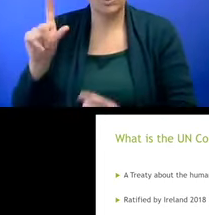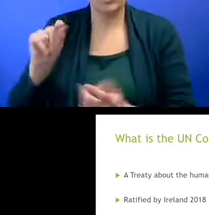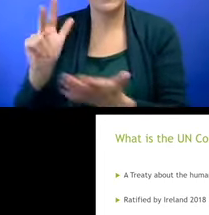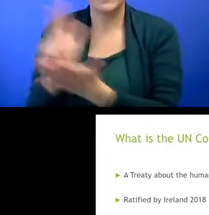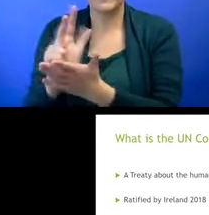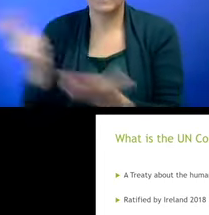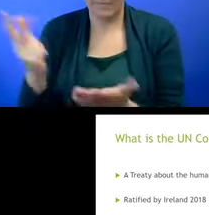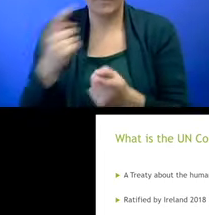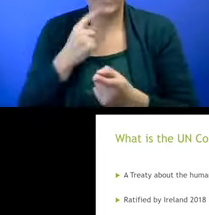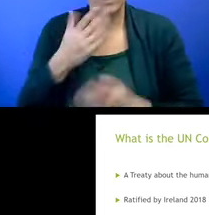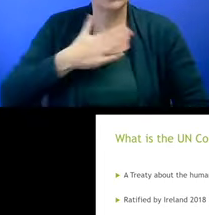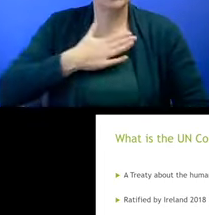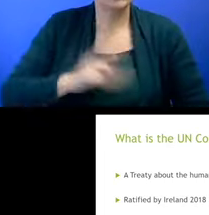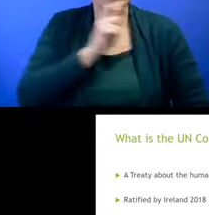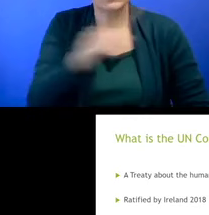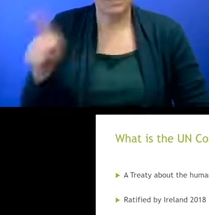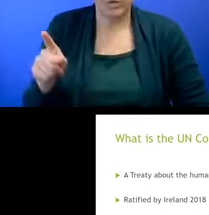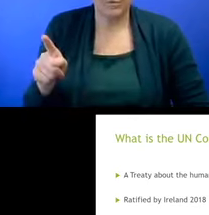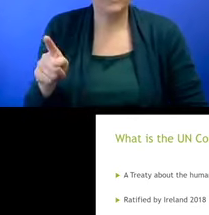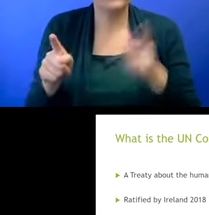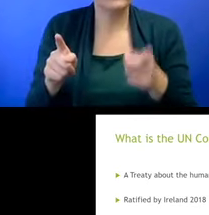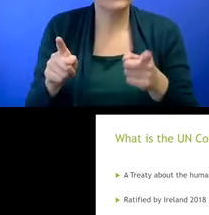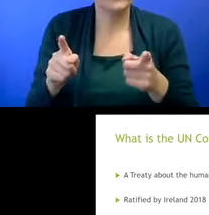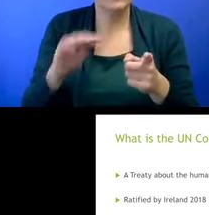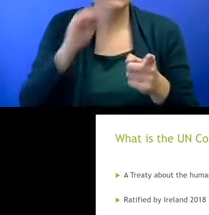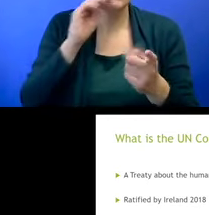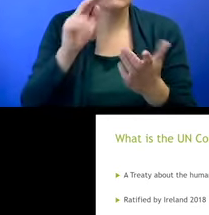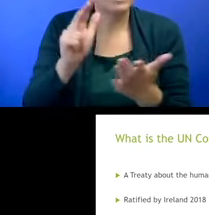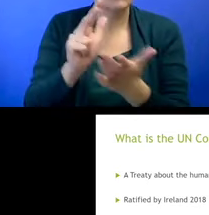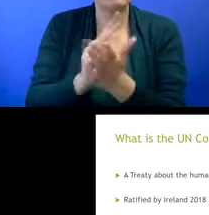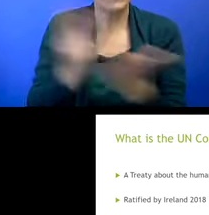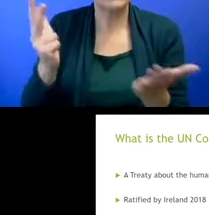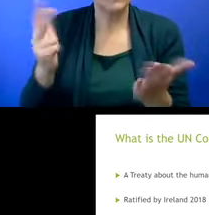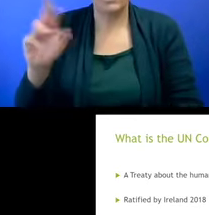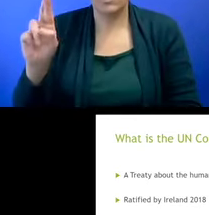Just to remind everyone - when we say a country has 'ratified the Convention',